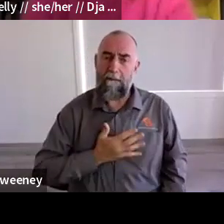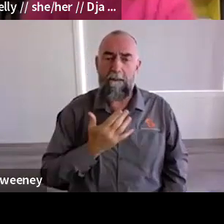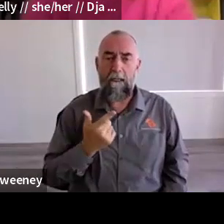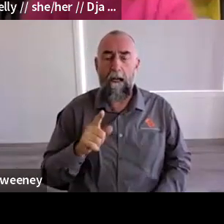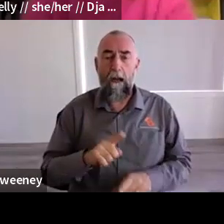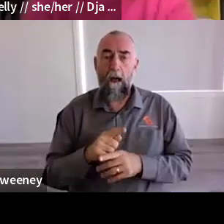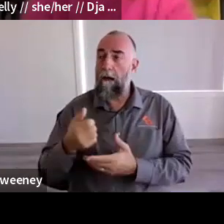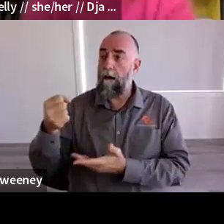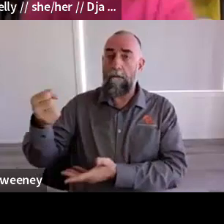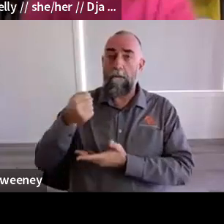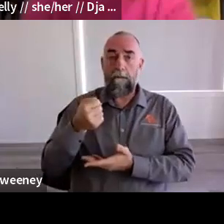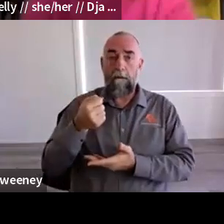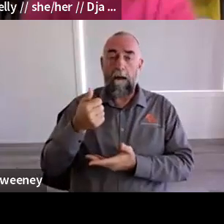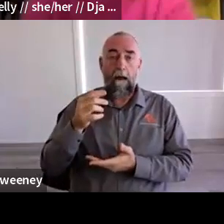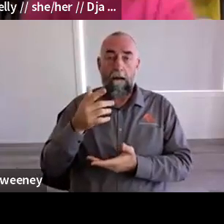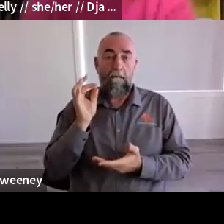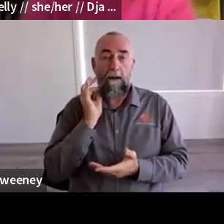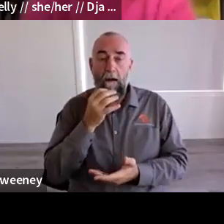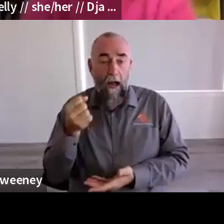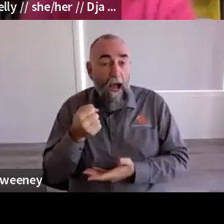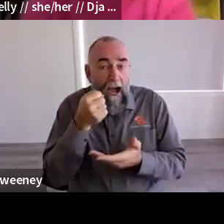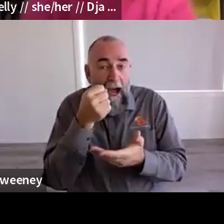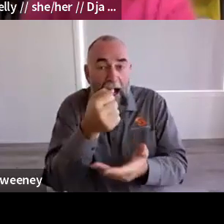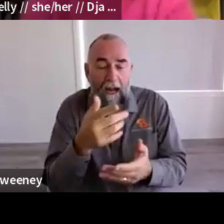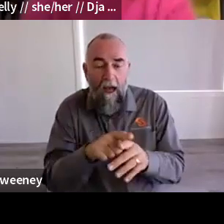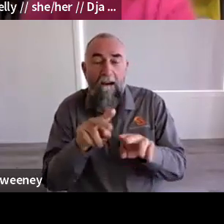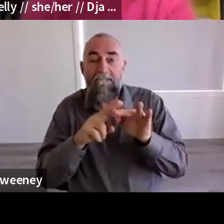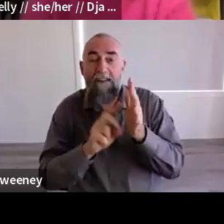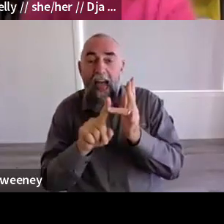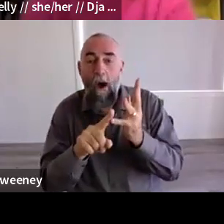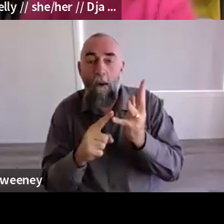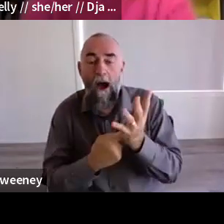we have more choice, more options. We could make things a lot better than